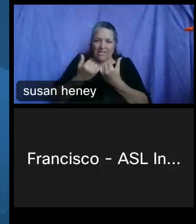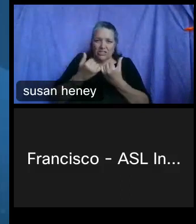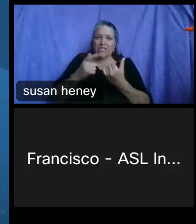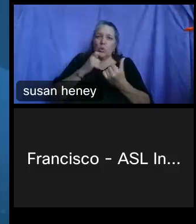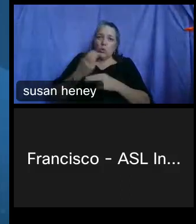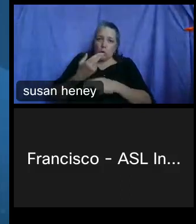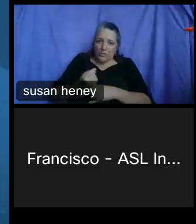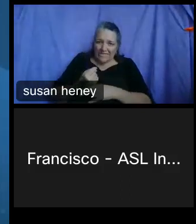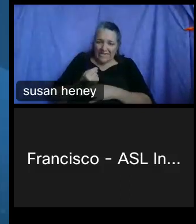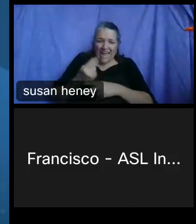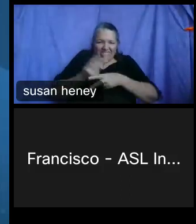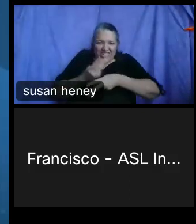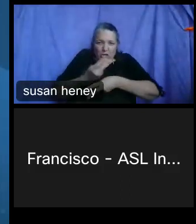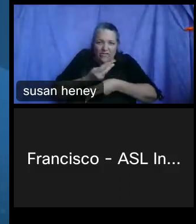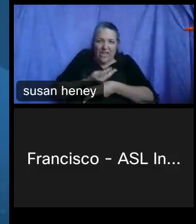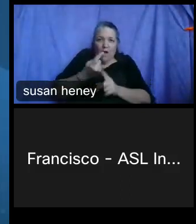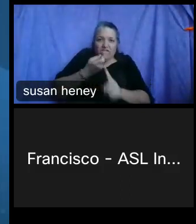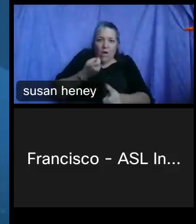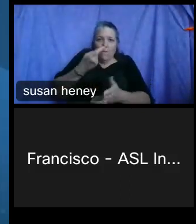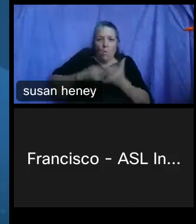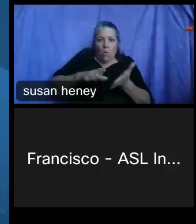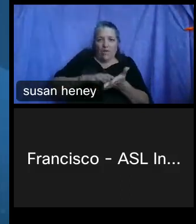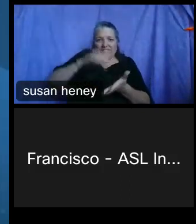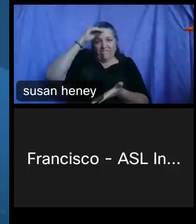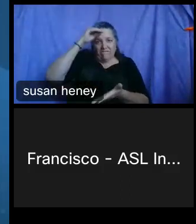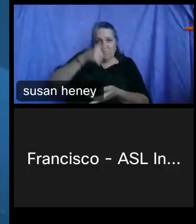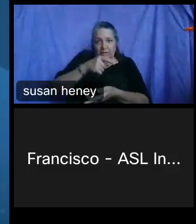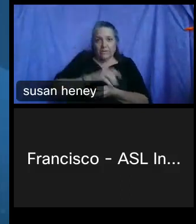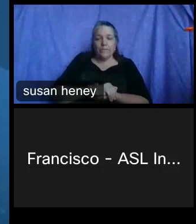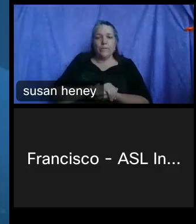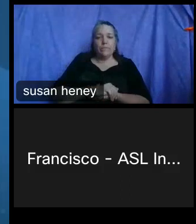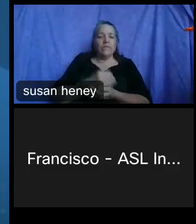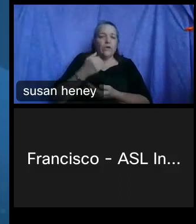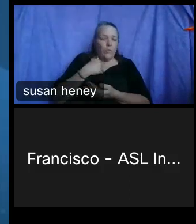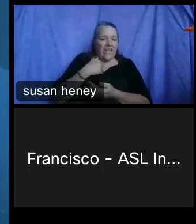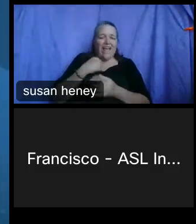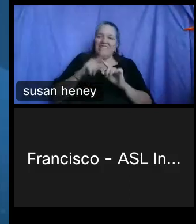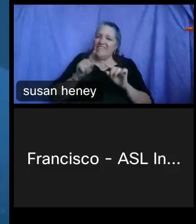that everyone has come to love and know. We have a network of field representatives and six offices